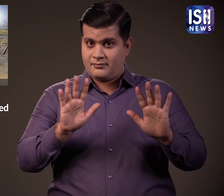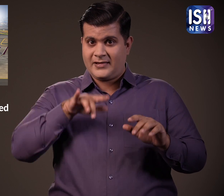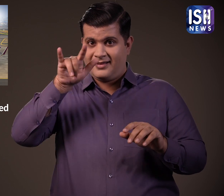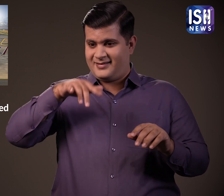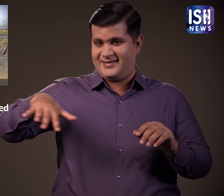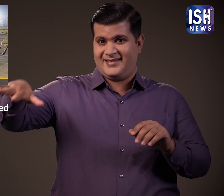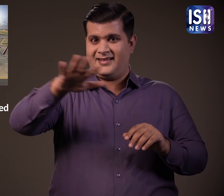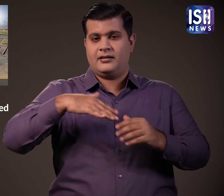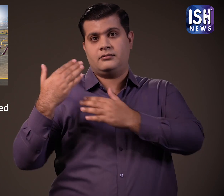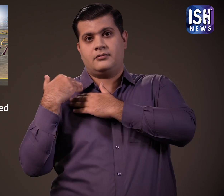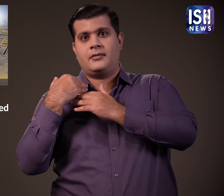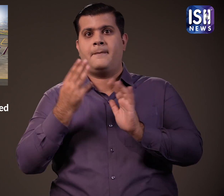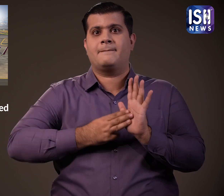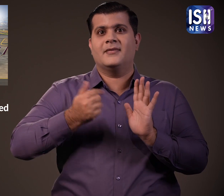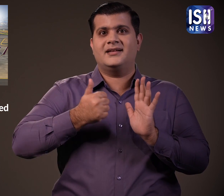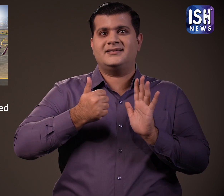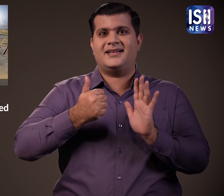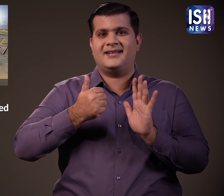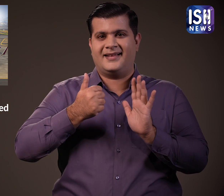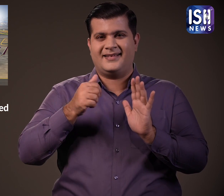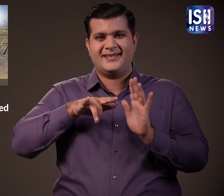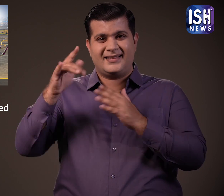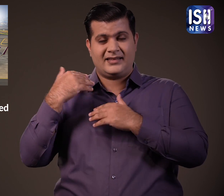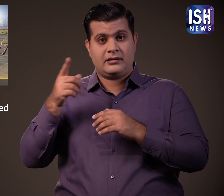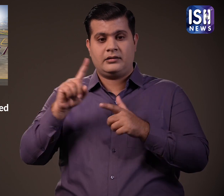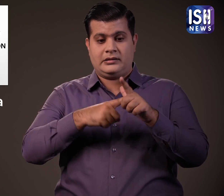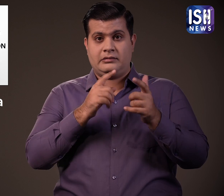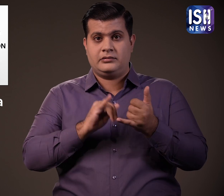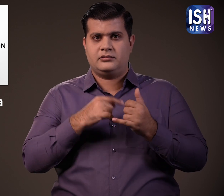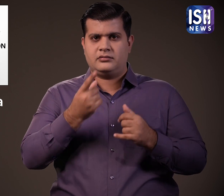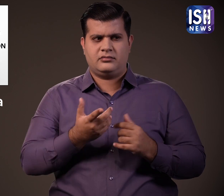India’s Civil Aviation Minister, Jyotiraditya Scindia